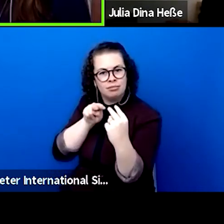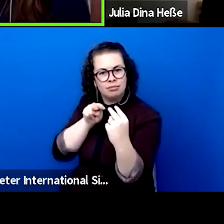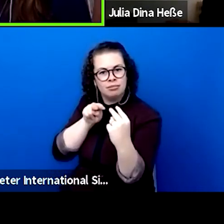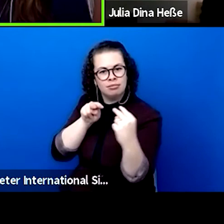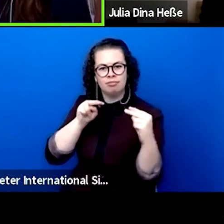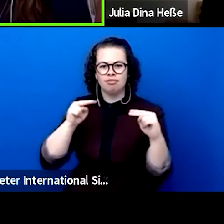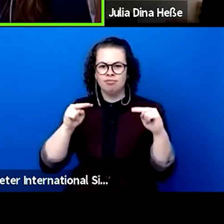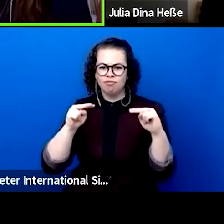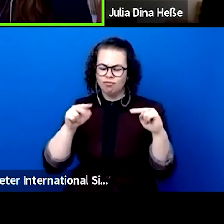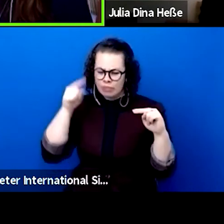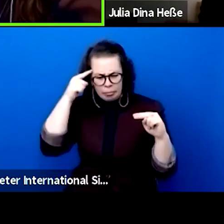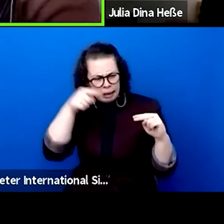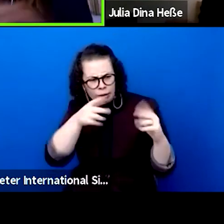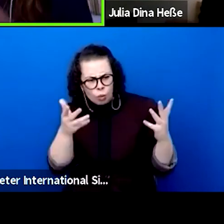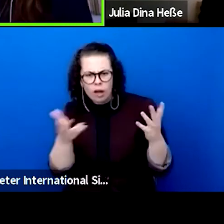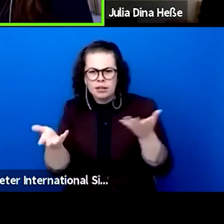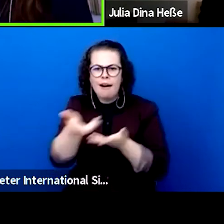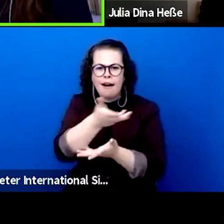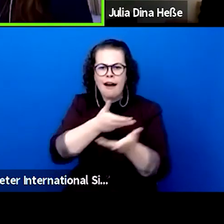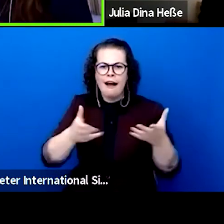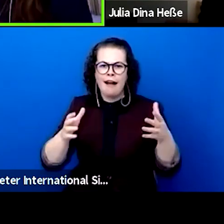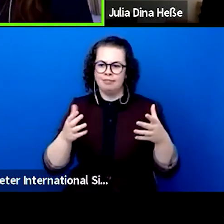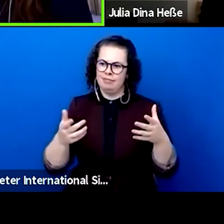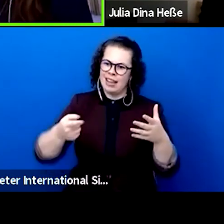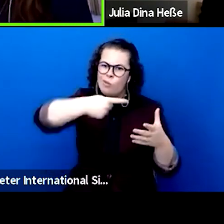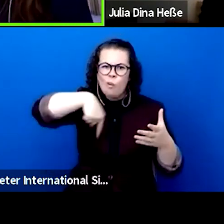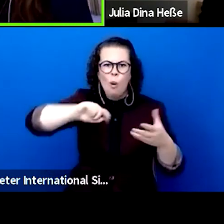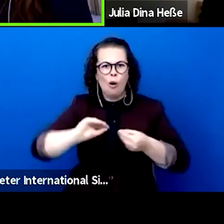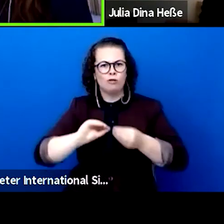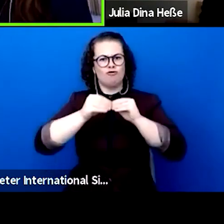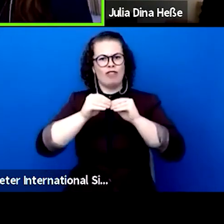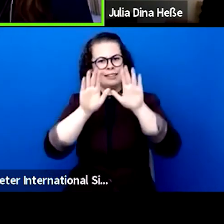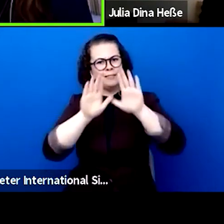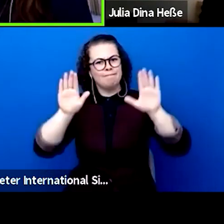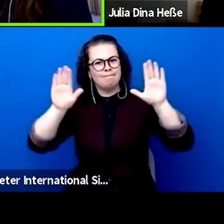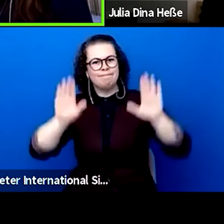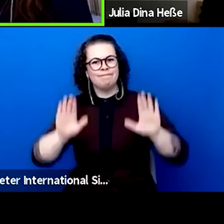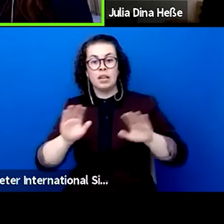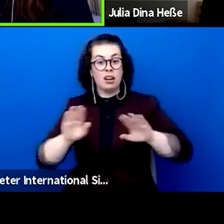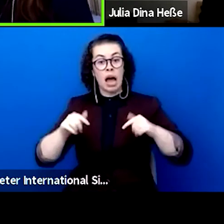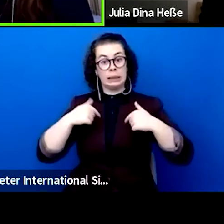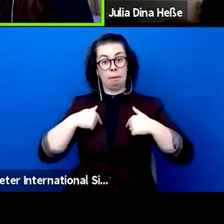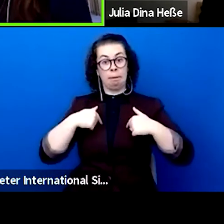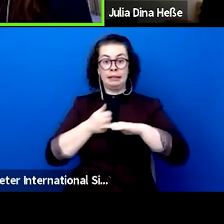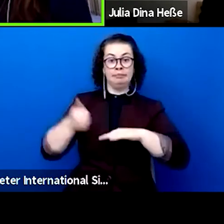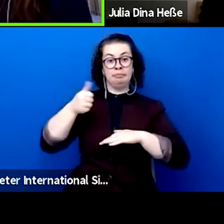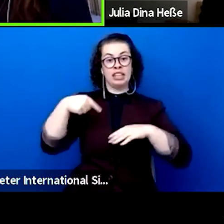co-creating rather than a kind of a centralized single vision you know that knows where it's